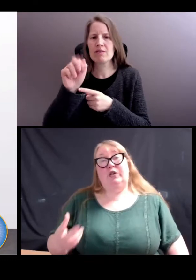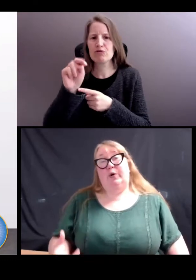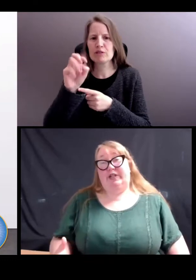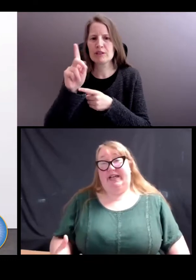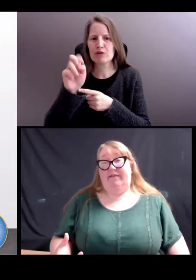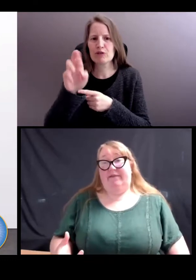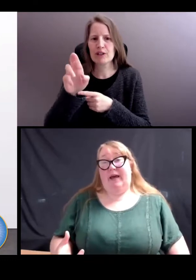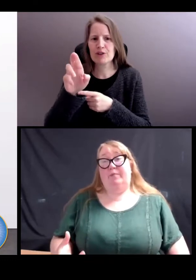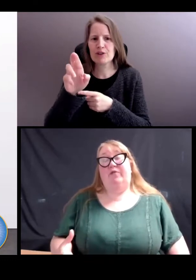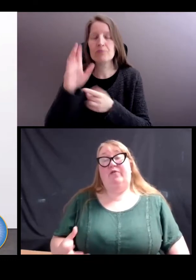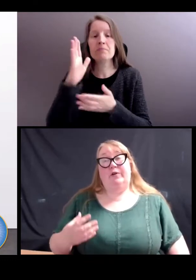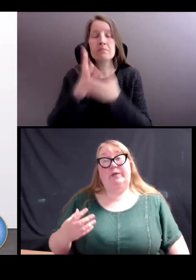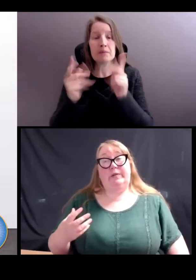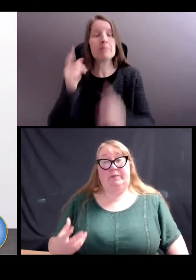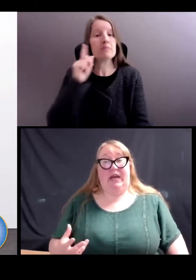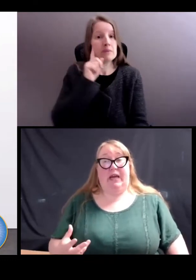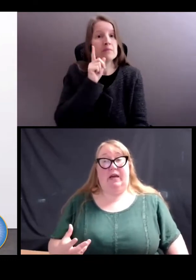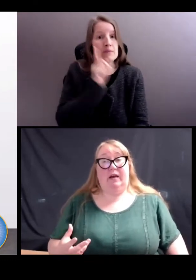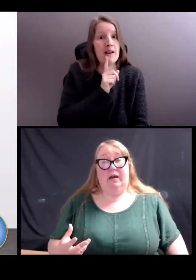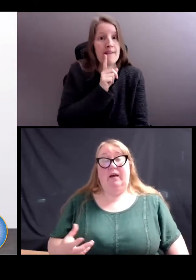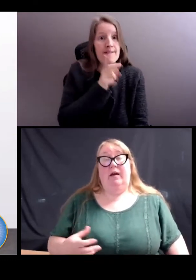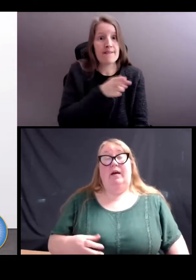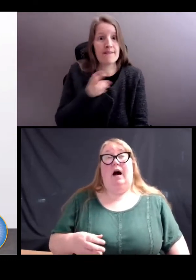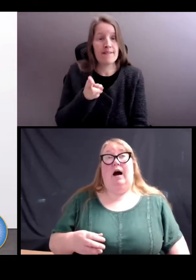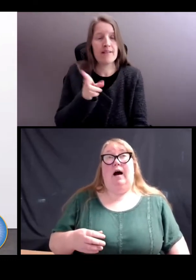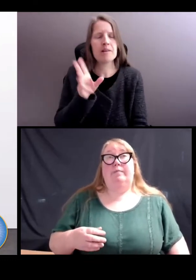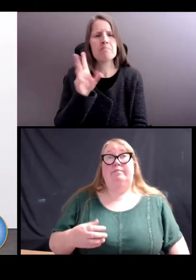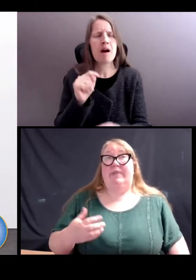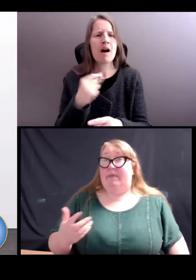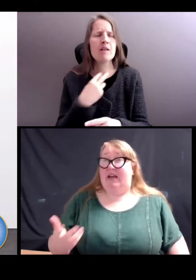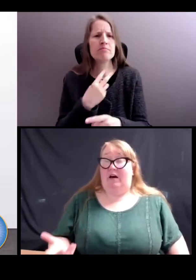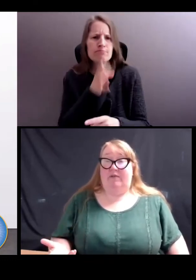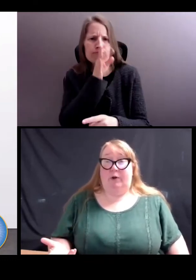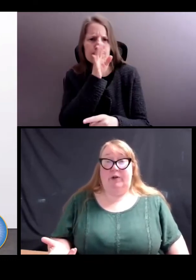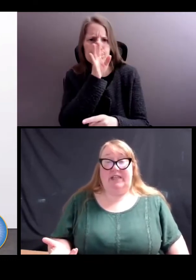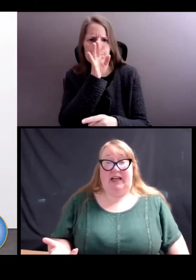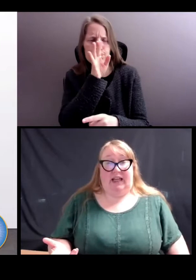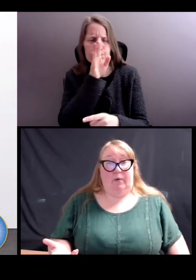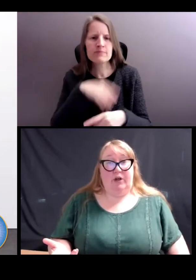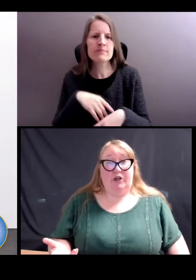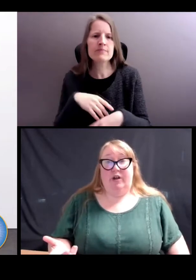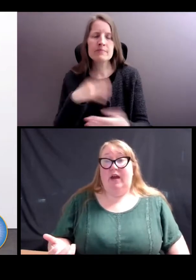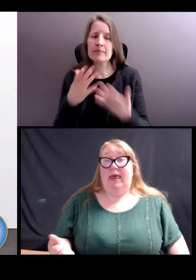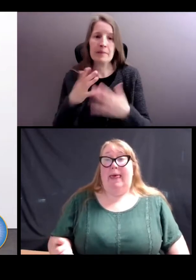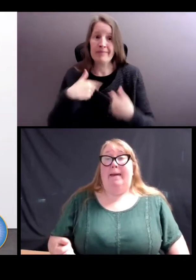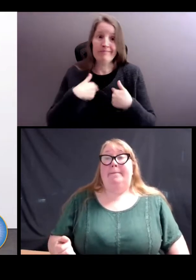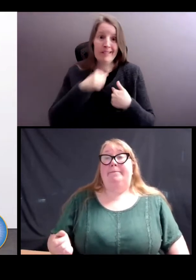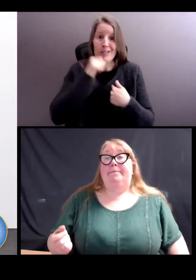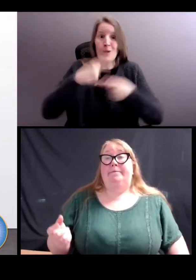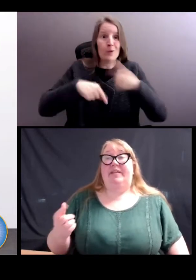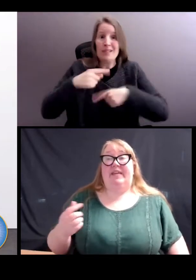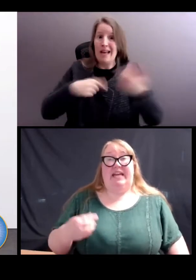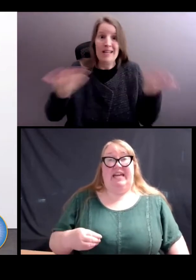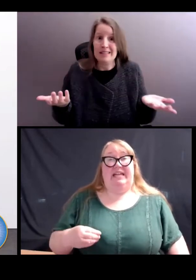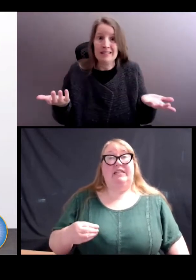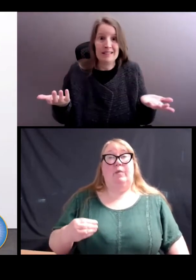who are deaf and prefer to speak they may not have learned sign language but they need